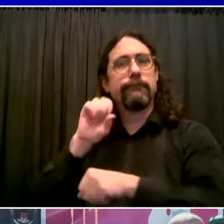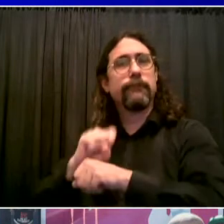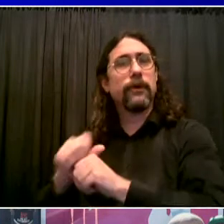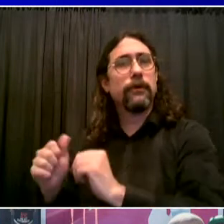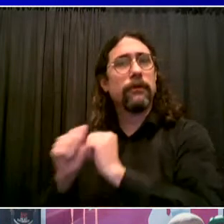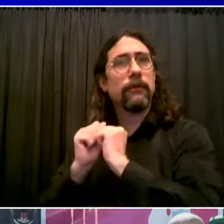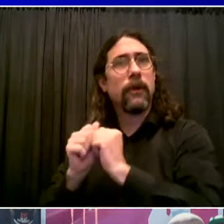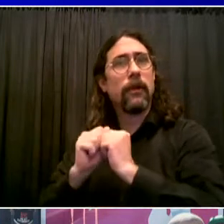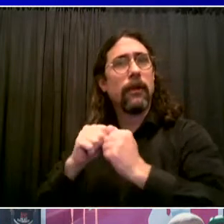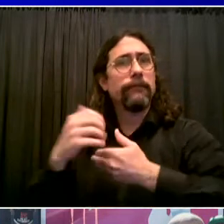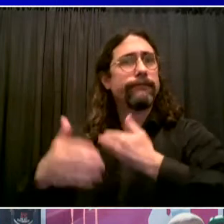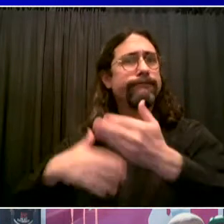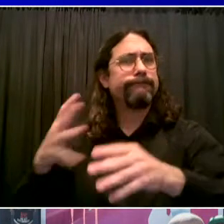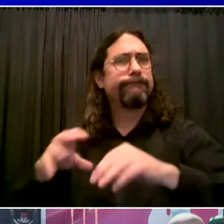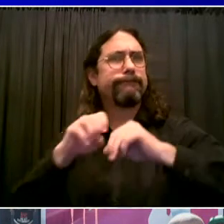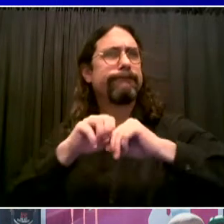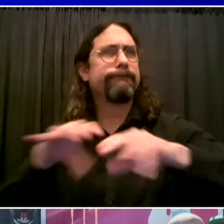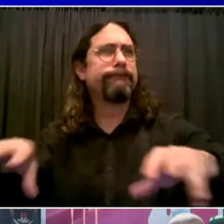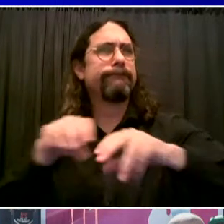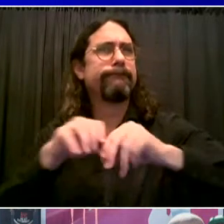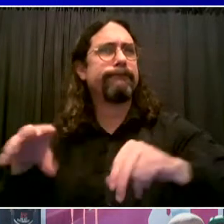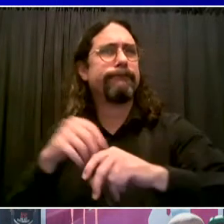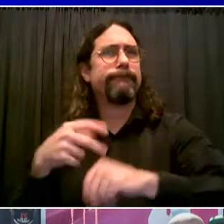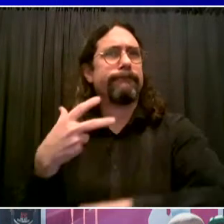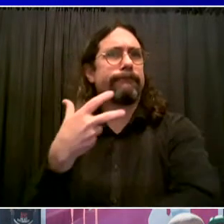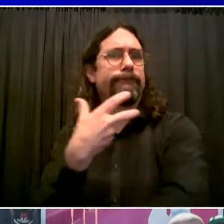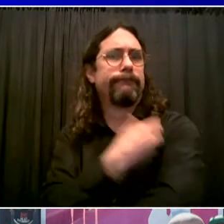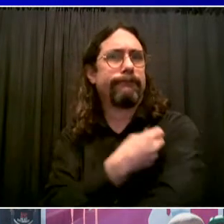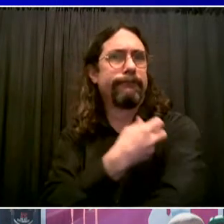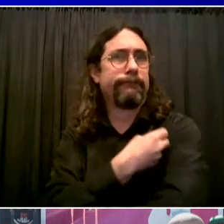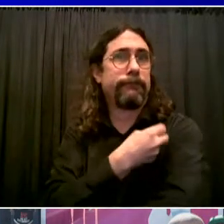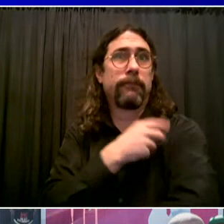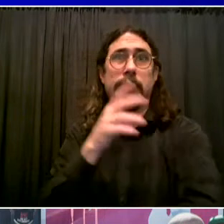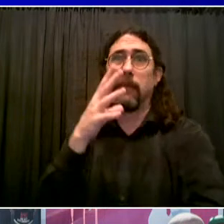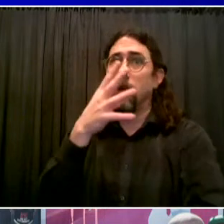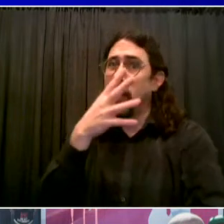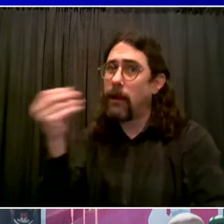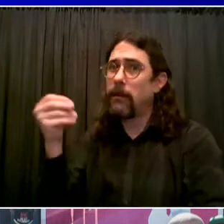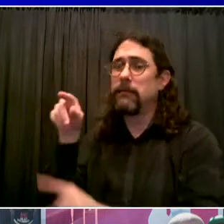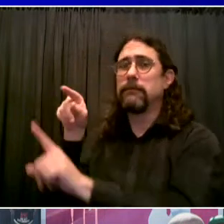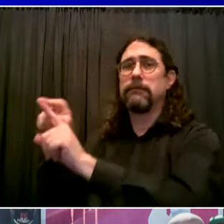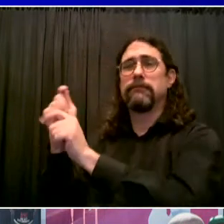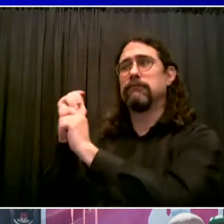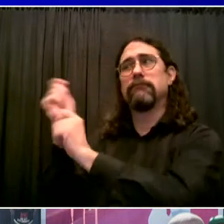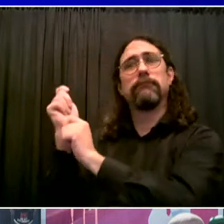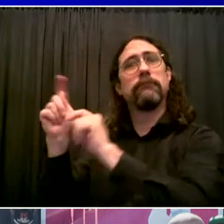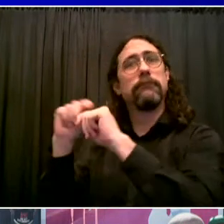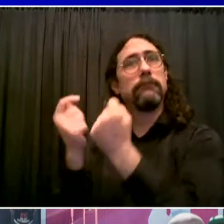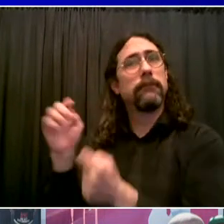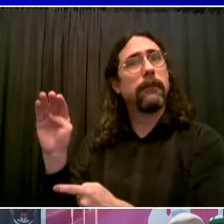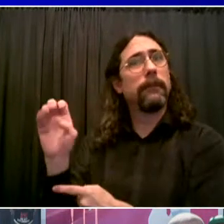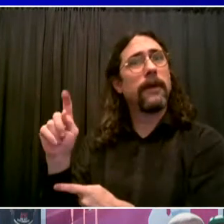37, PARTNERSHIP WITH THE UNIONS, FOCUSED EFFORT TO REACH CITY WORKERS AT CITI